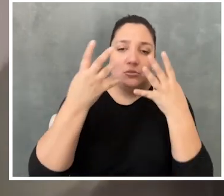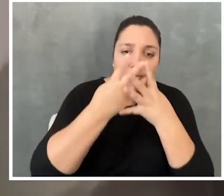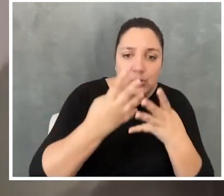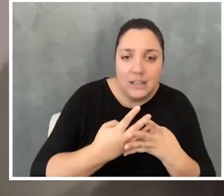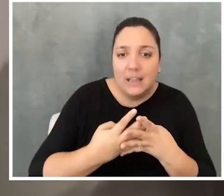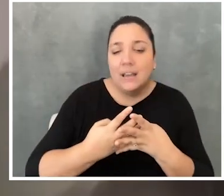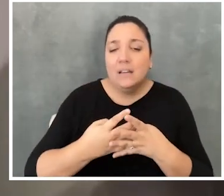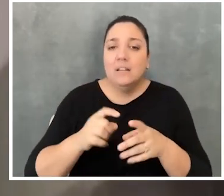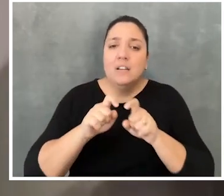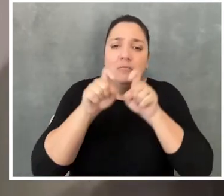Pap smears that